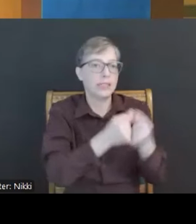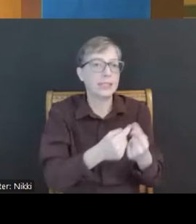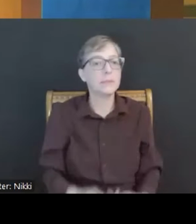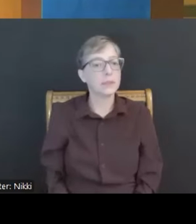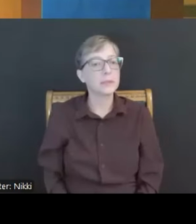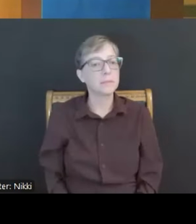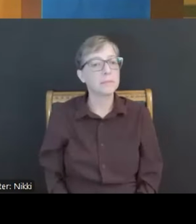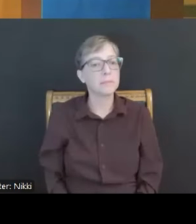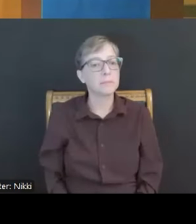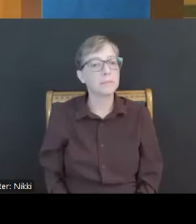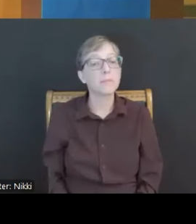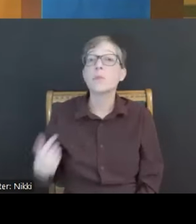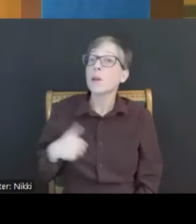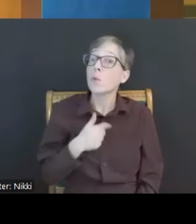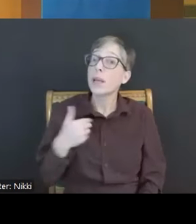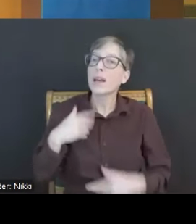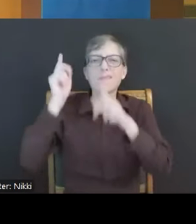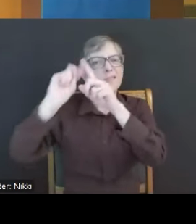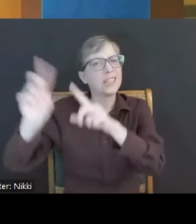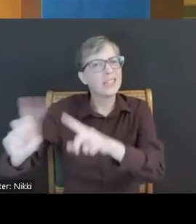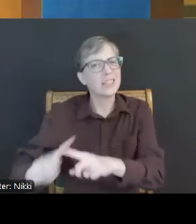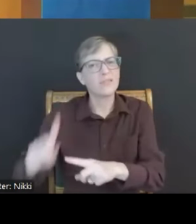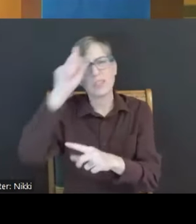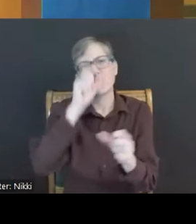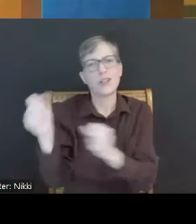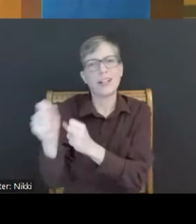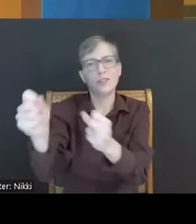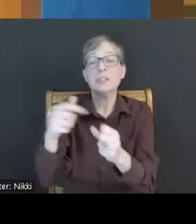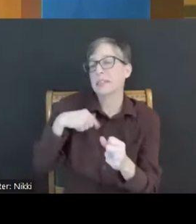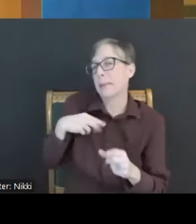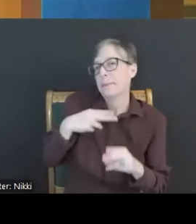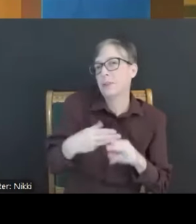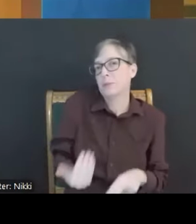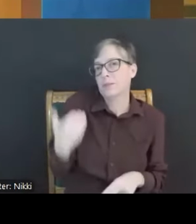we also utilize like I said earlier we did our homework we did our homework um we developed an